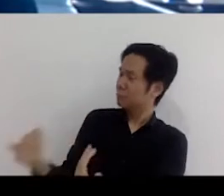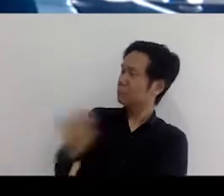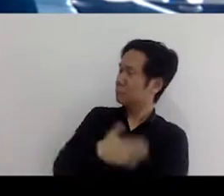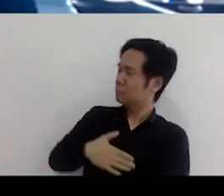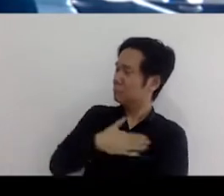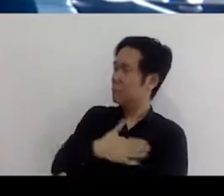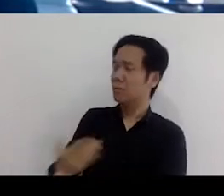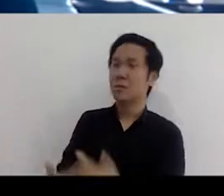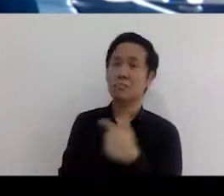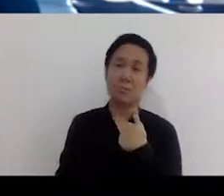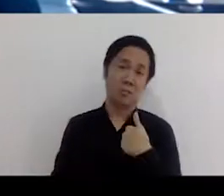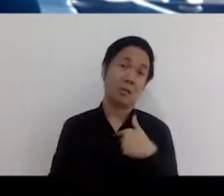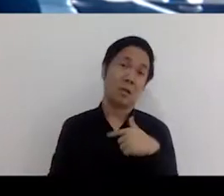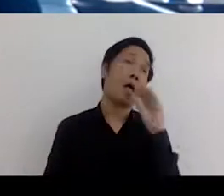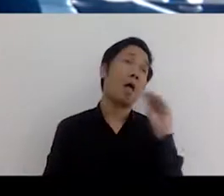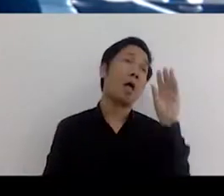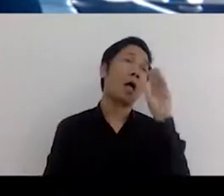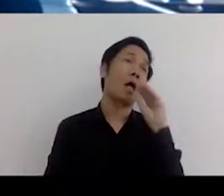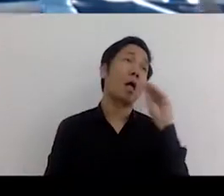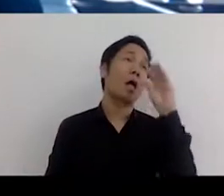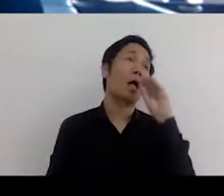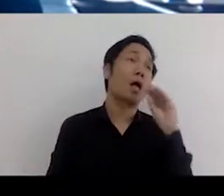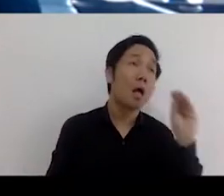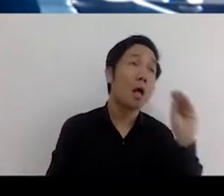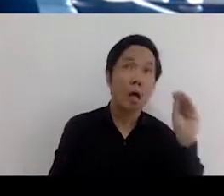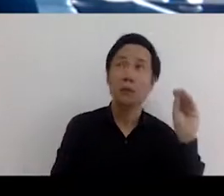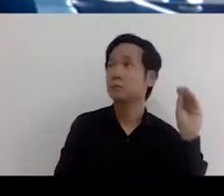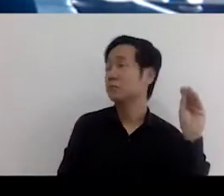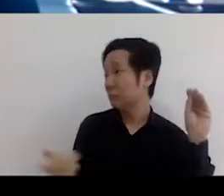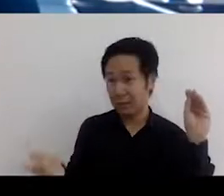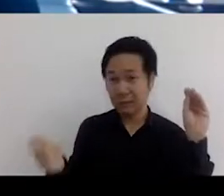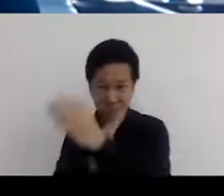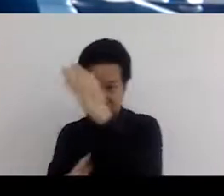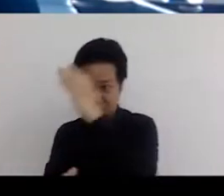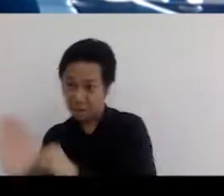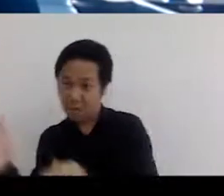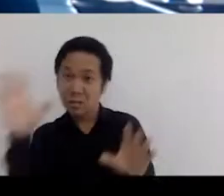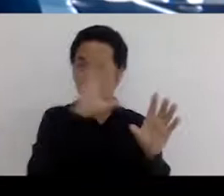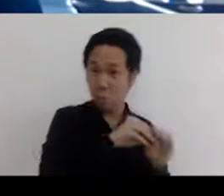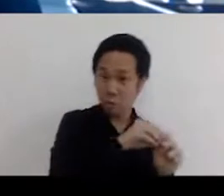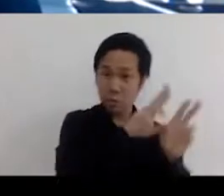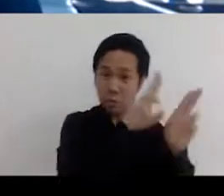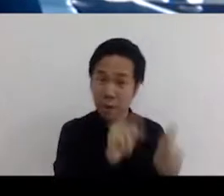How many people with disability work in others, in the private sector?